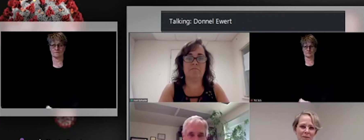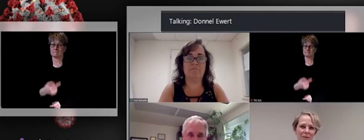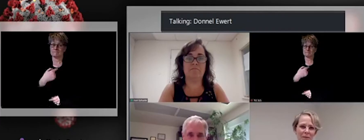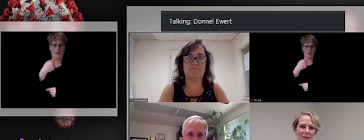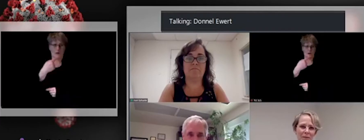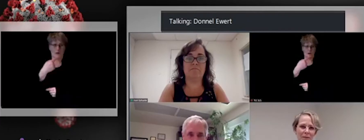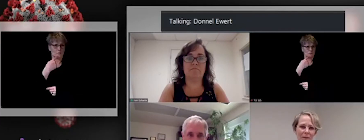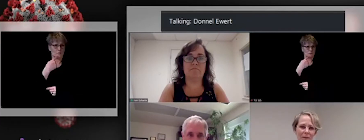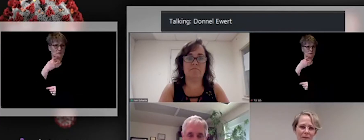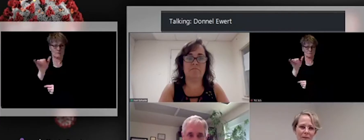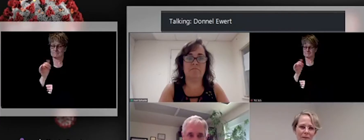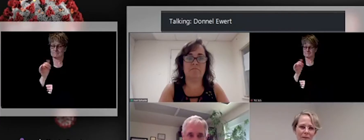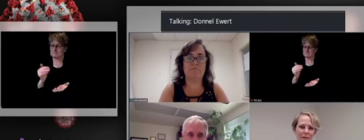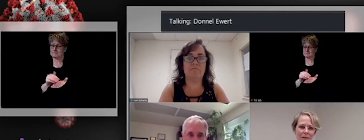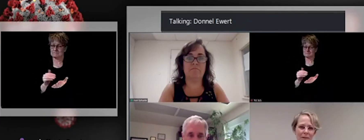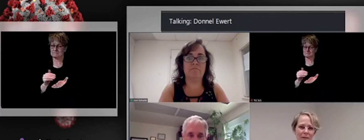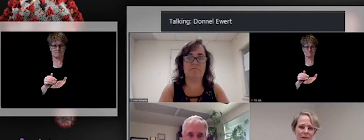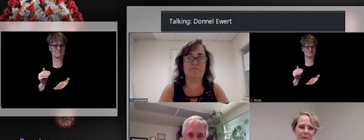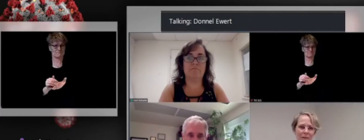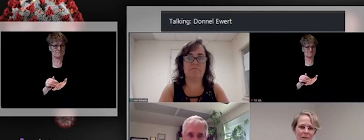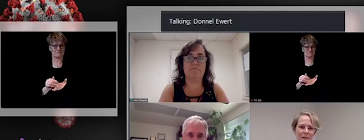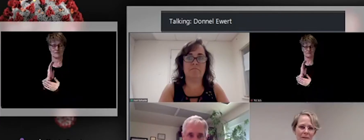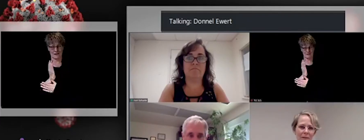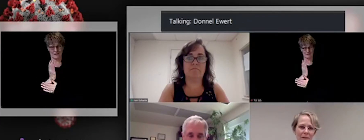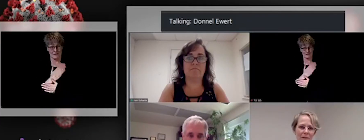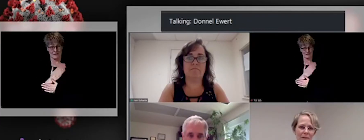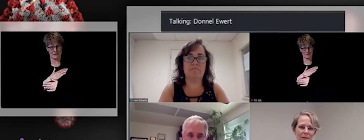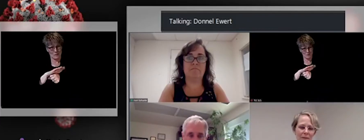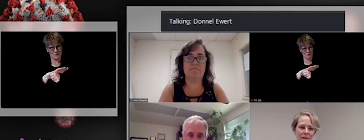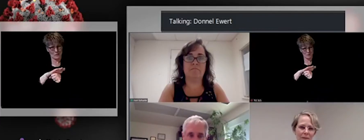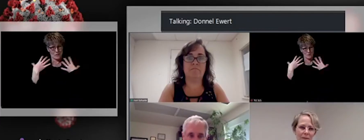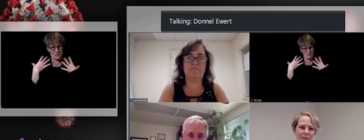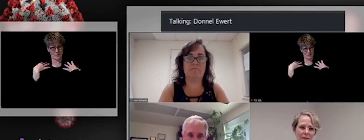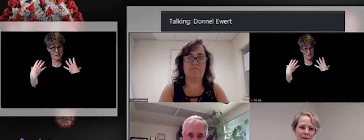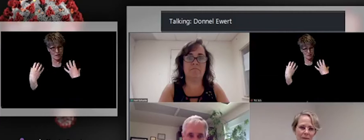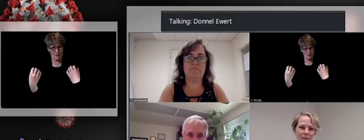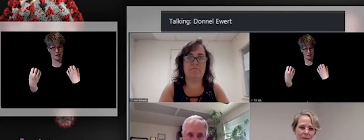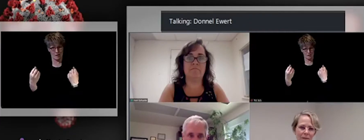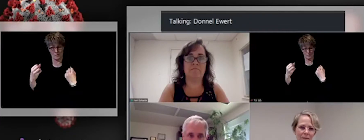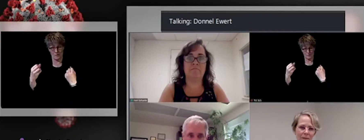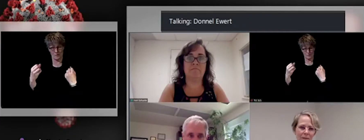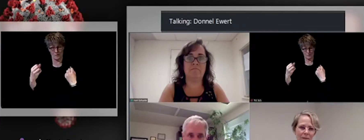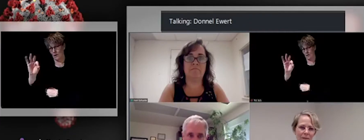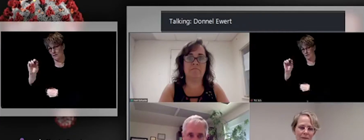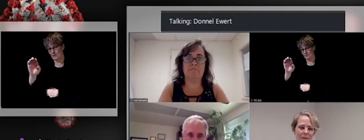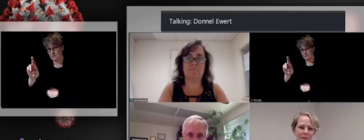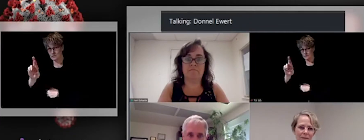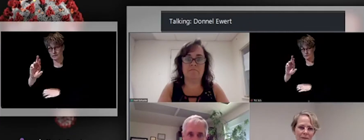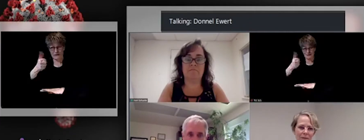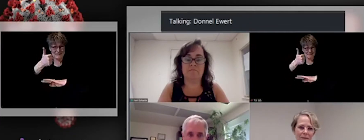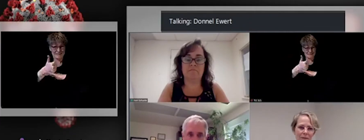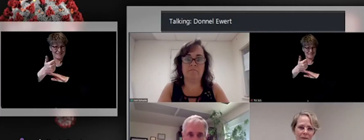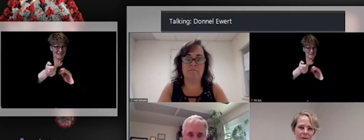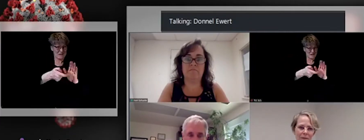our local Health Officer has not instituted any restrictions on businesses over and above